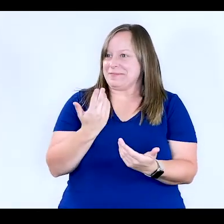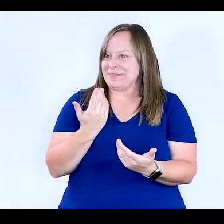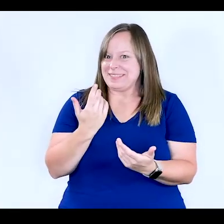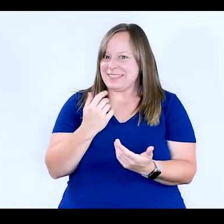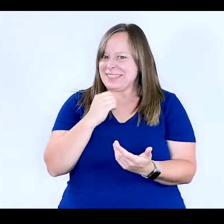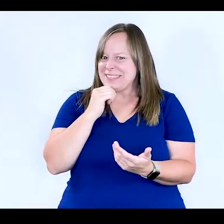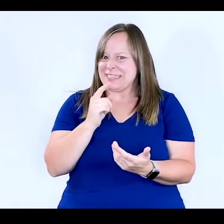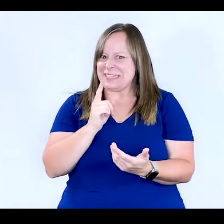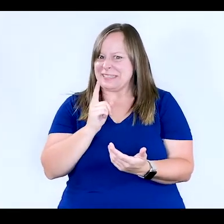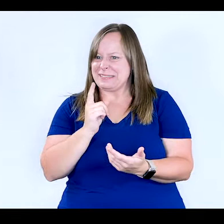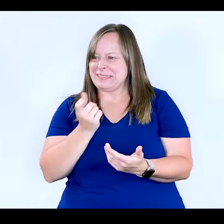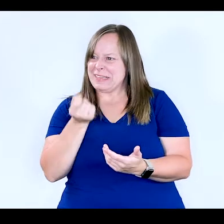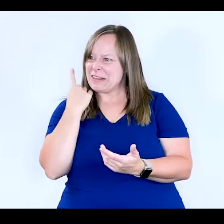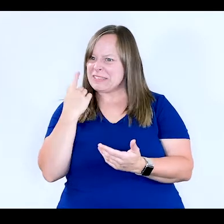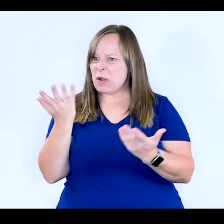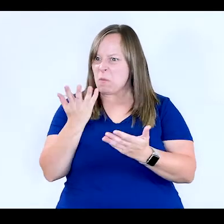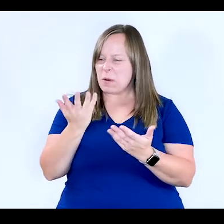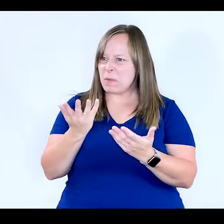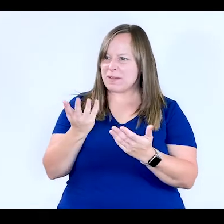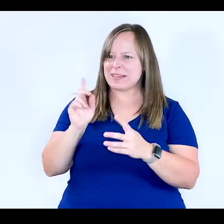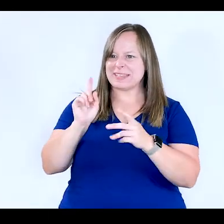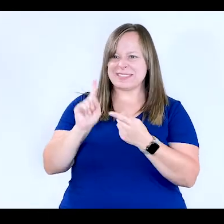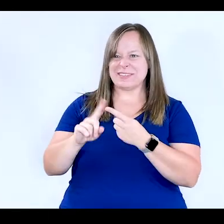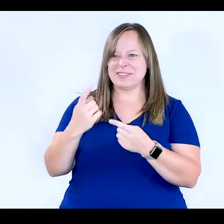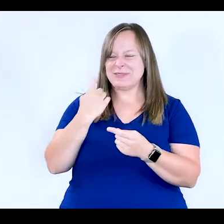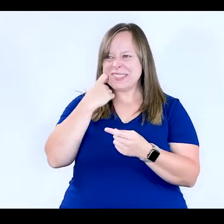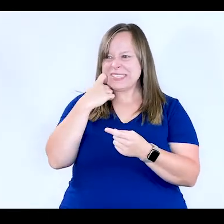that I wasn't really sure what it was to begin with until you talked to us about